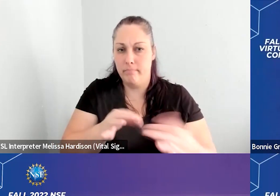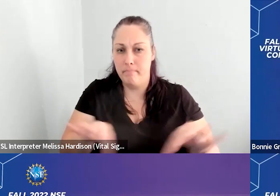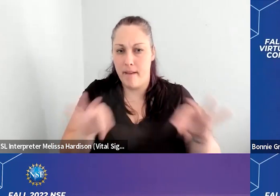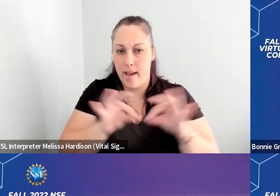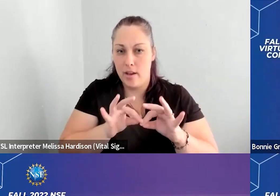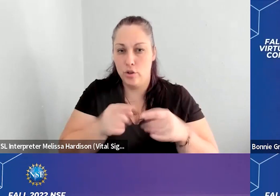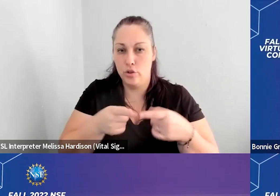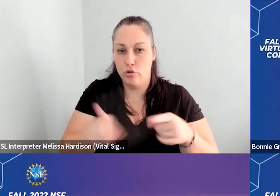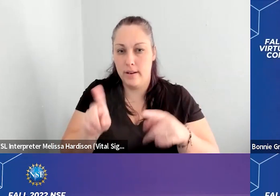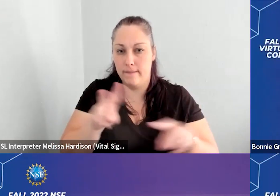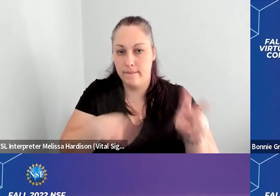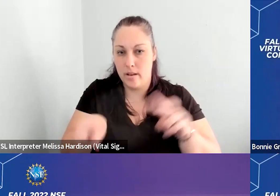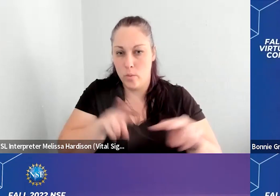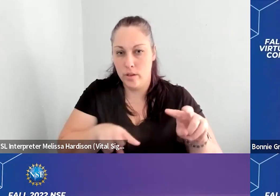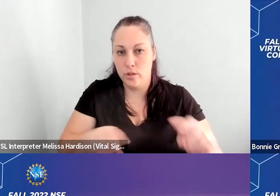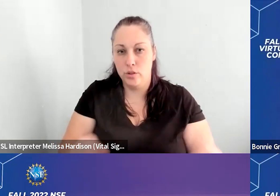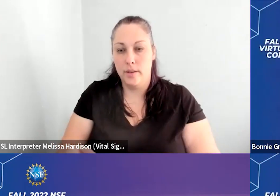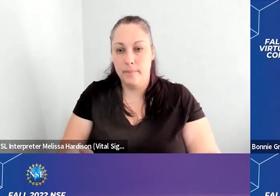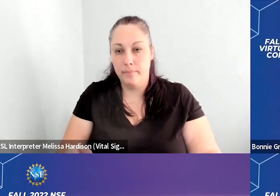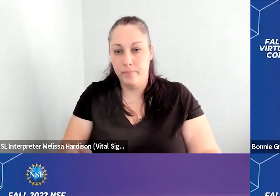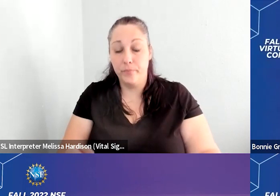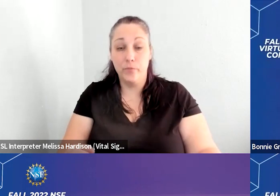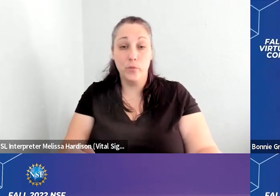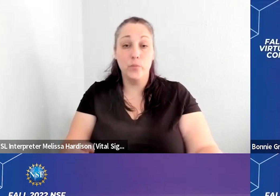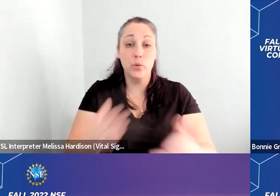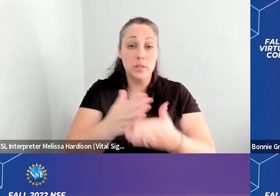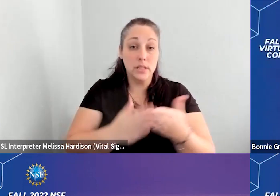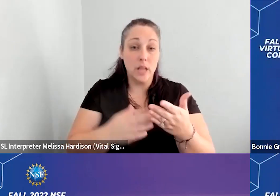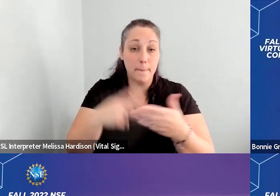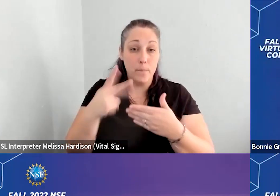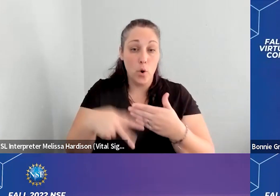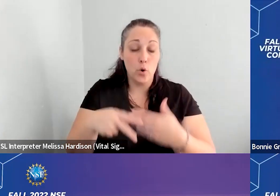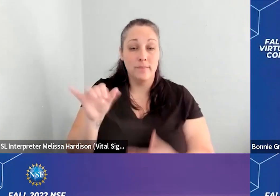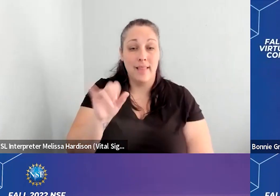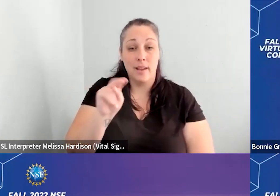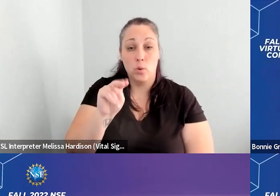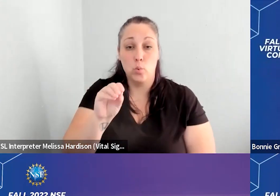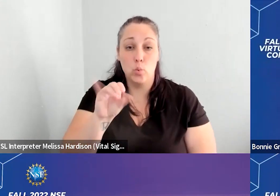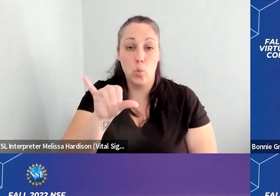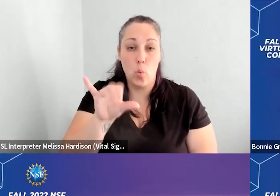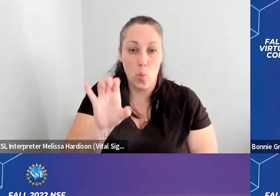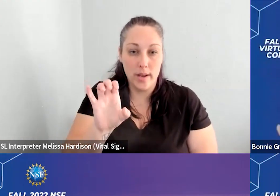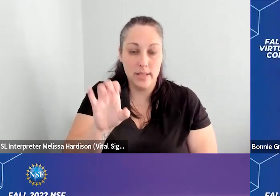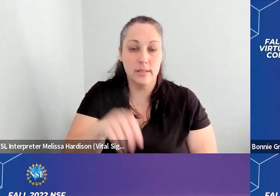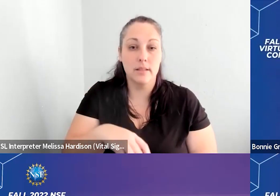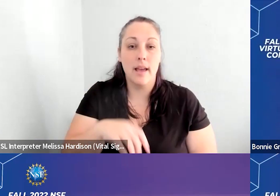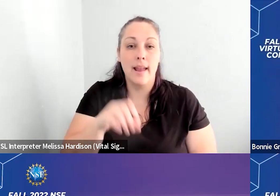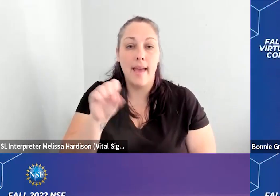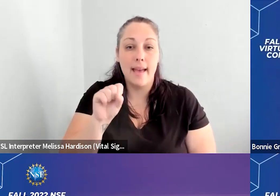Bonnie Green: Okay, for some programs like Noyce and S-STEM, it needs to come from an institution of higher education that they can partner with other people.